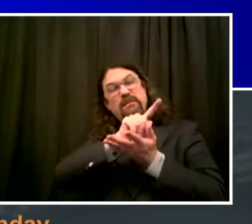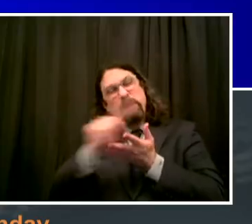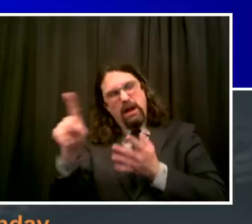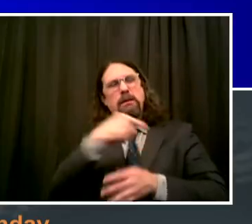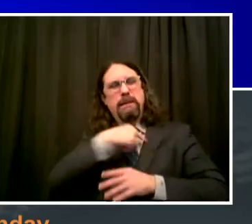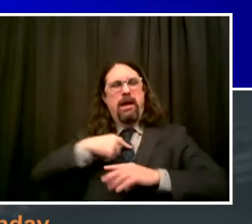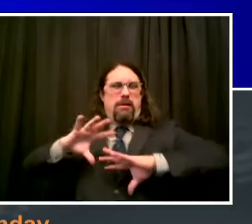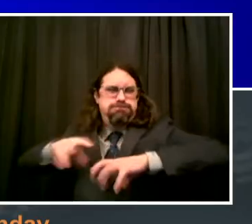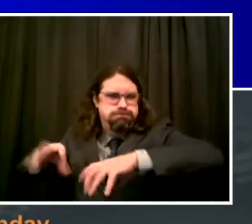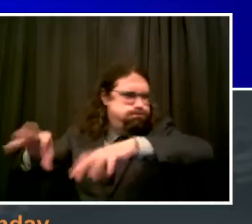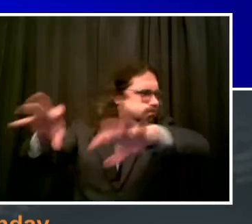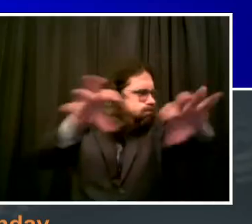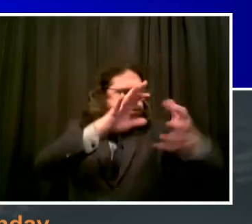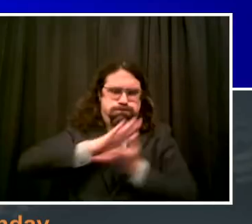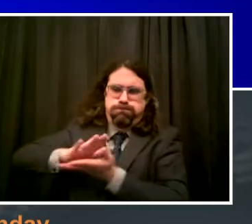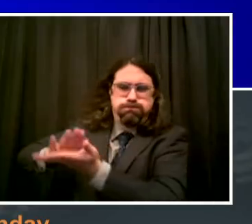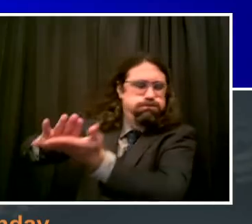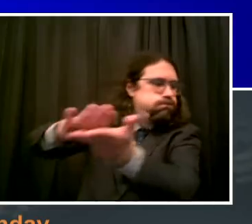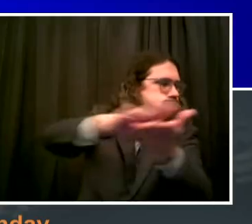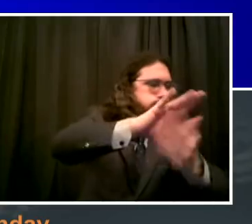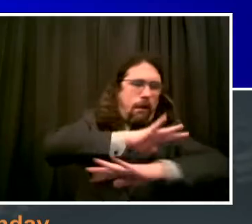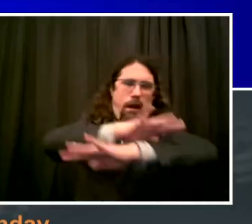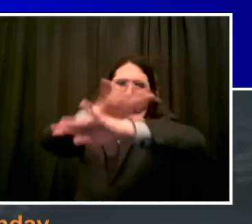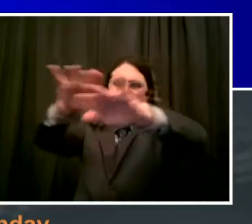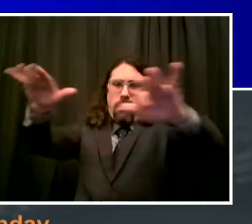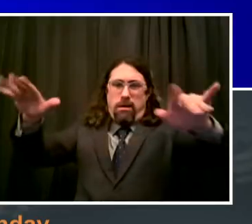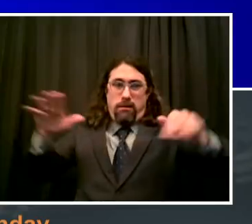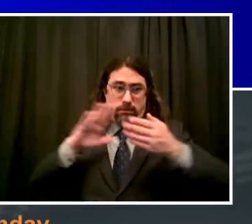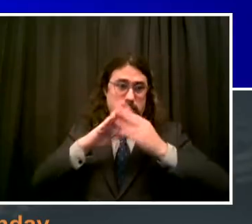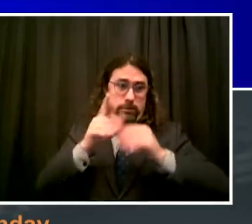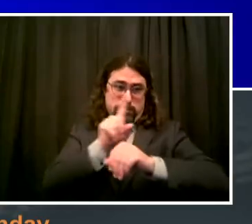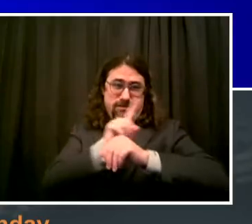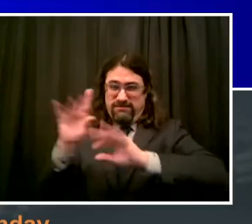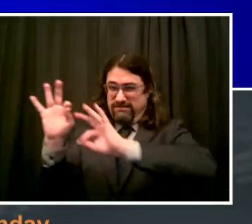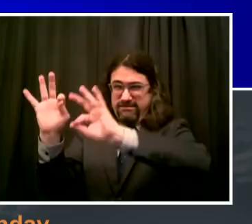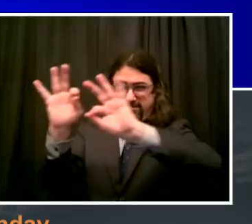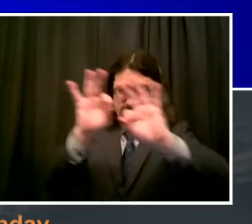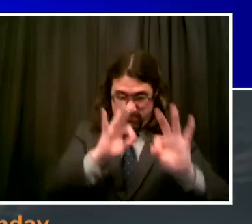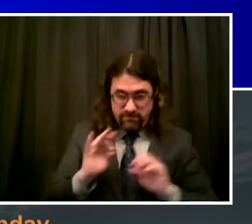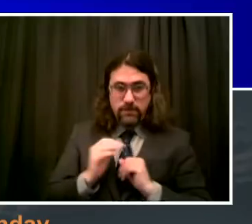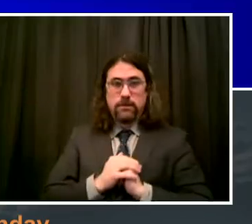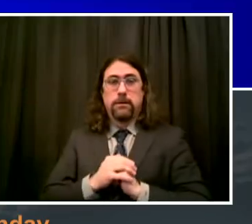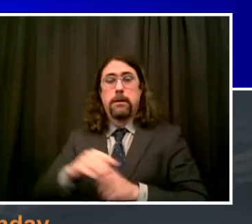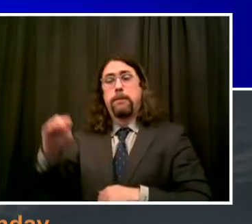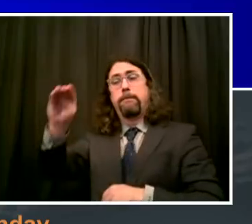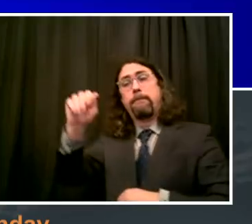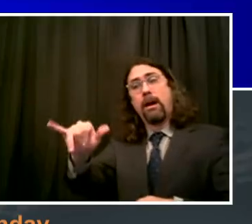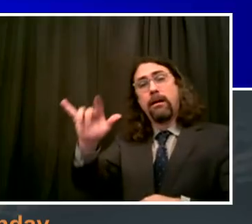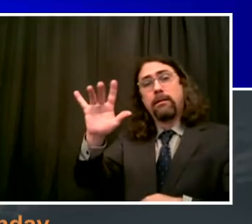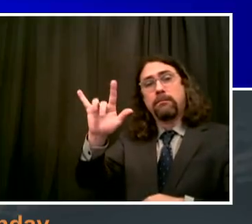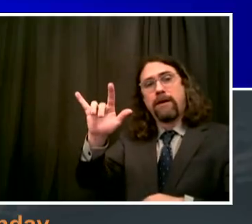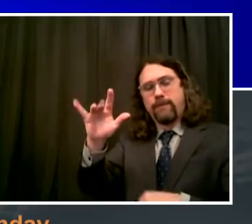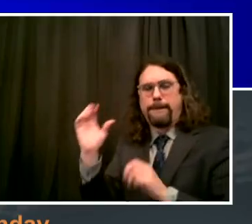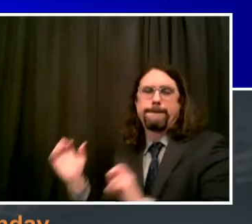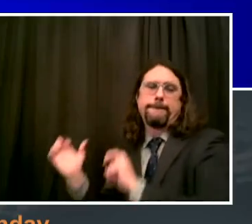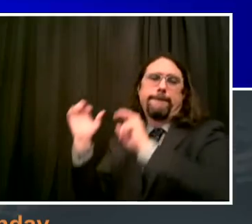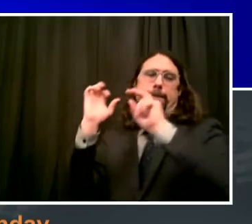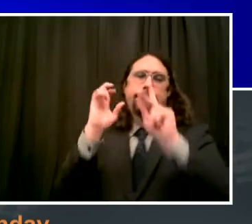IS IF WE DO THAT ONE WEEK CLEAN UP, HOPULEF LY THAT WILL LAST US SAUBSTANTIAL